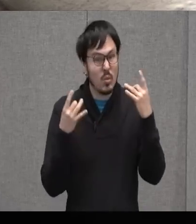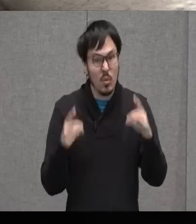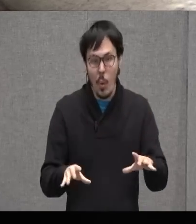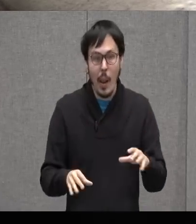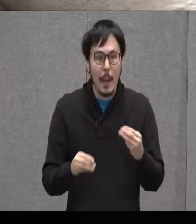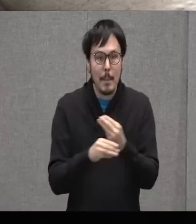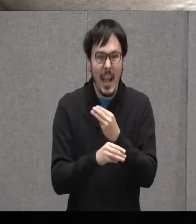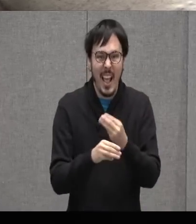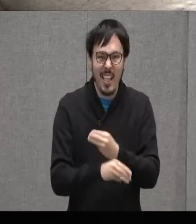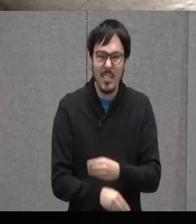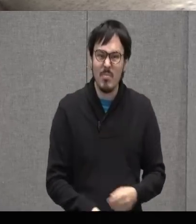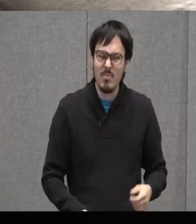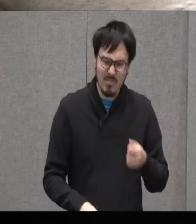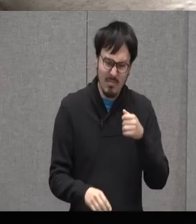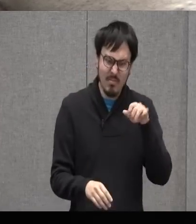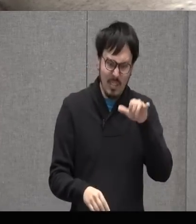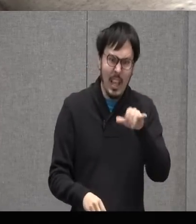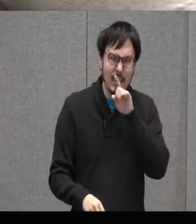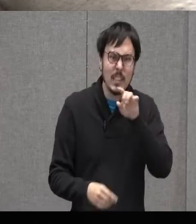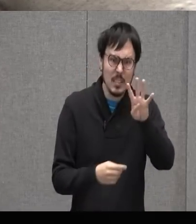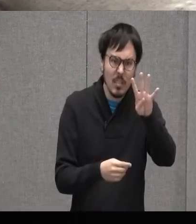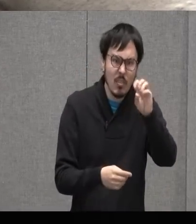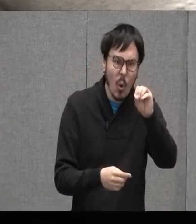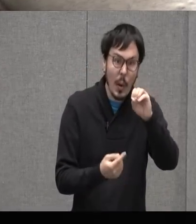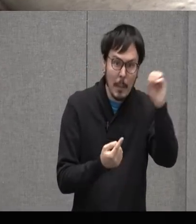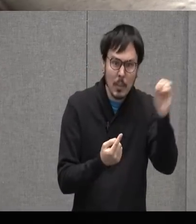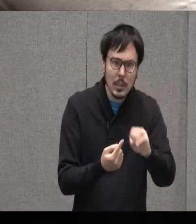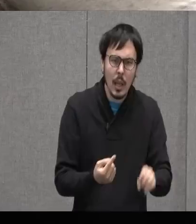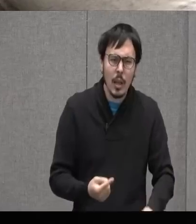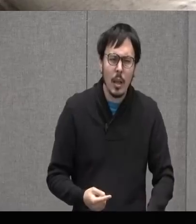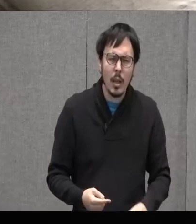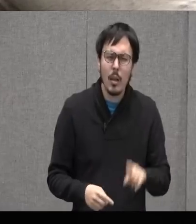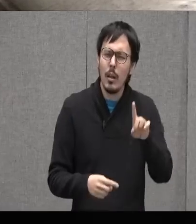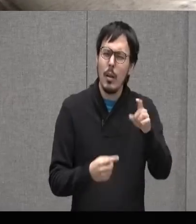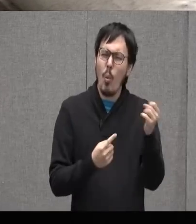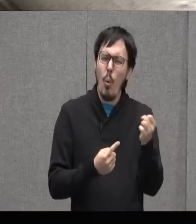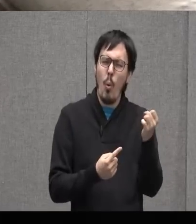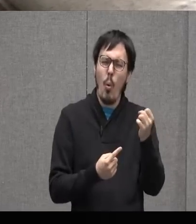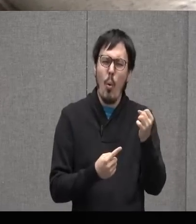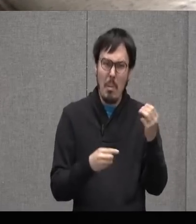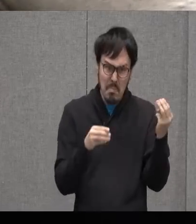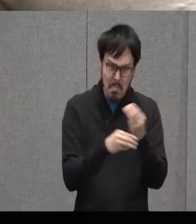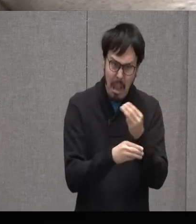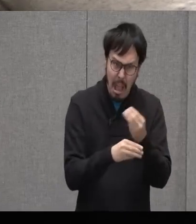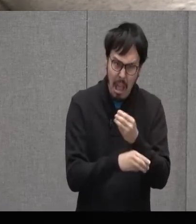Did you just use math to explain how much you don't like math?